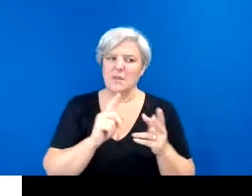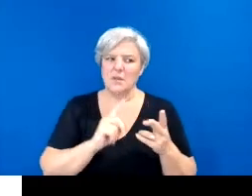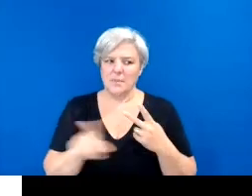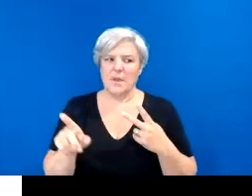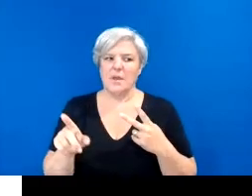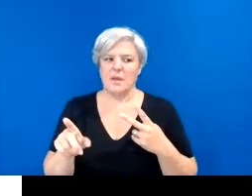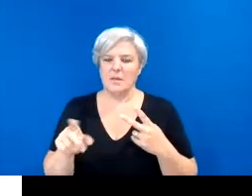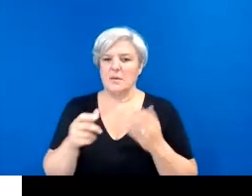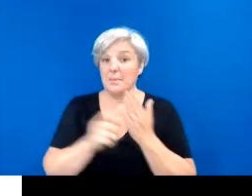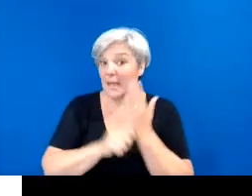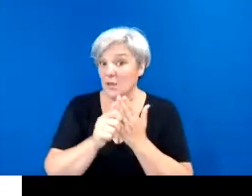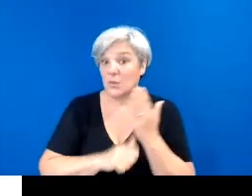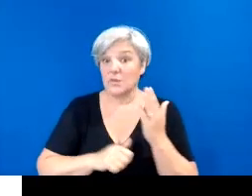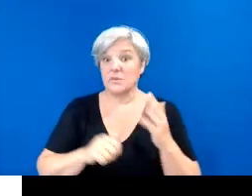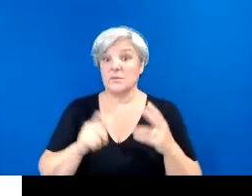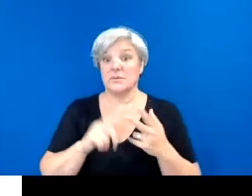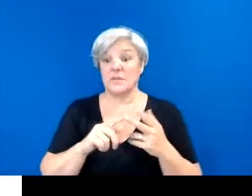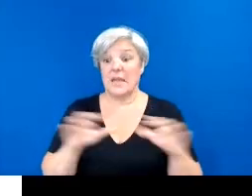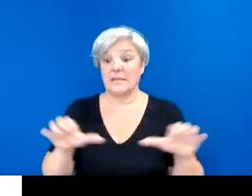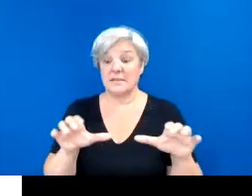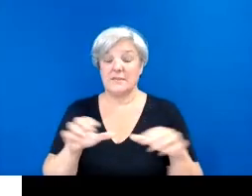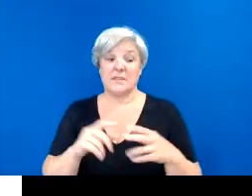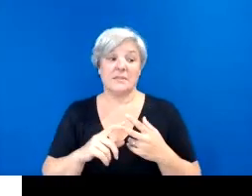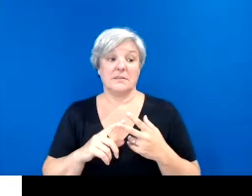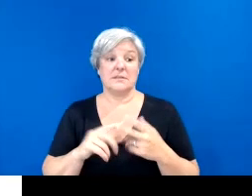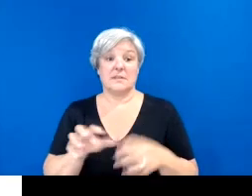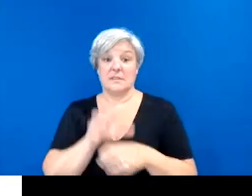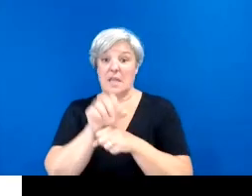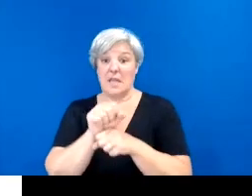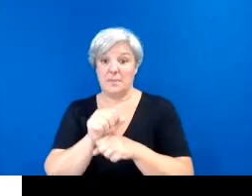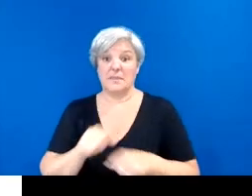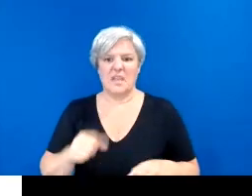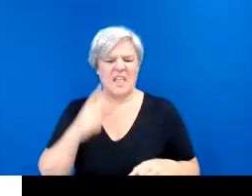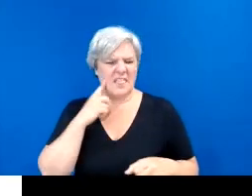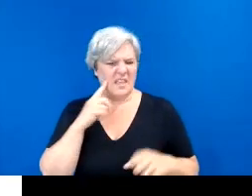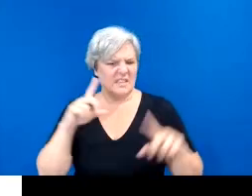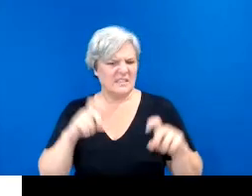manuals and, activities and assignments. Think there might be test banks in here too.